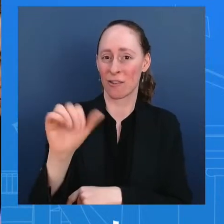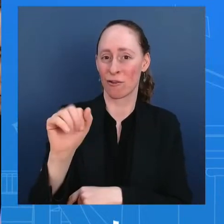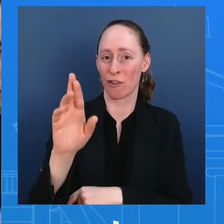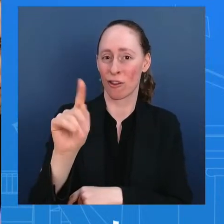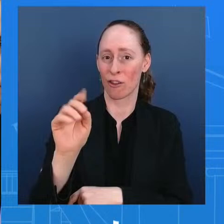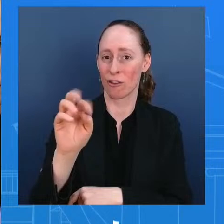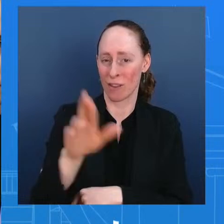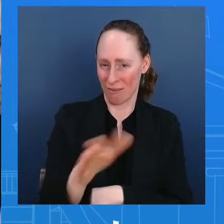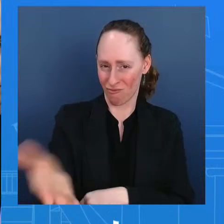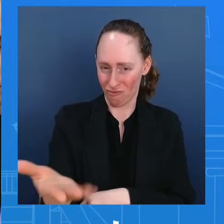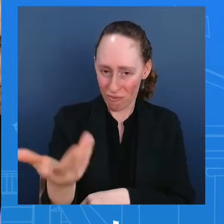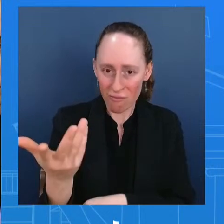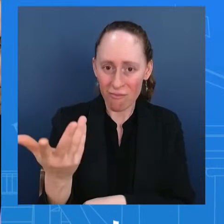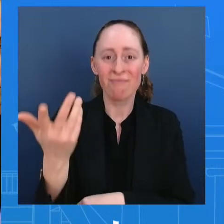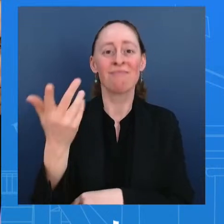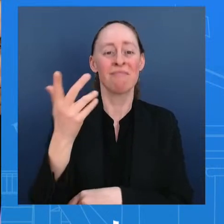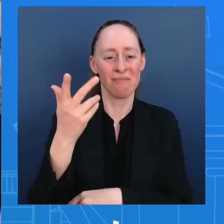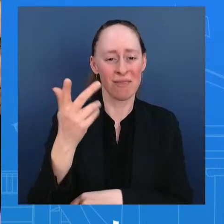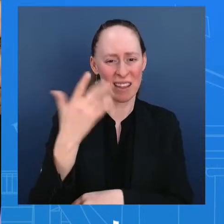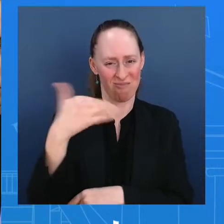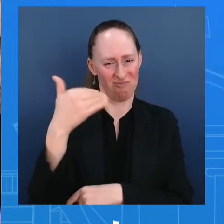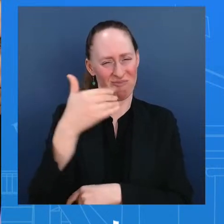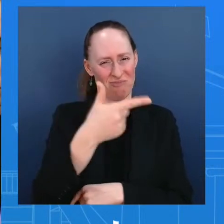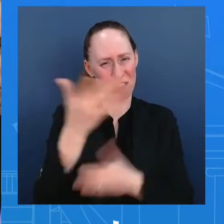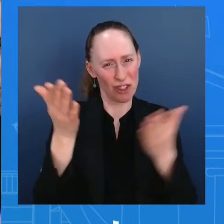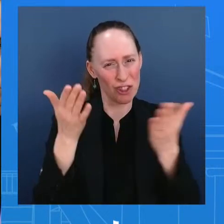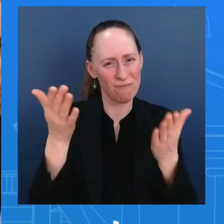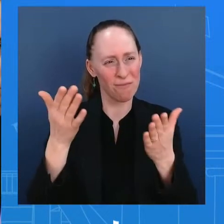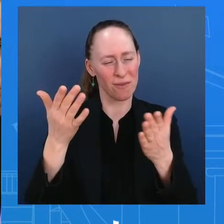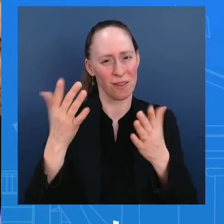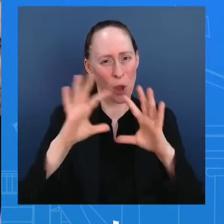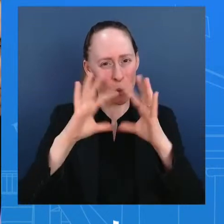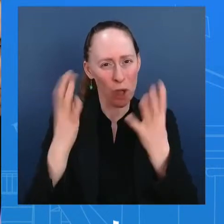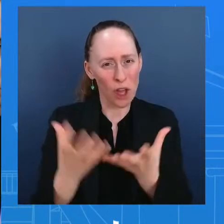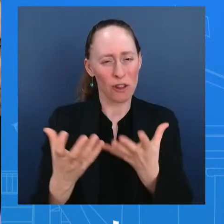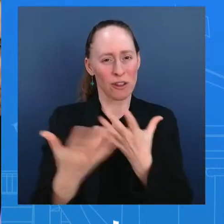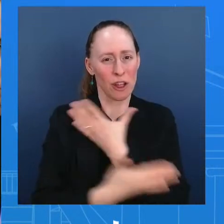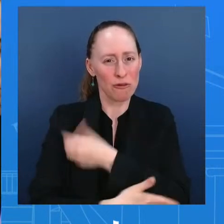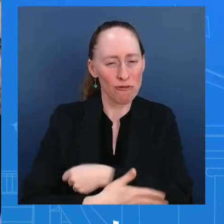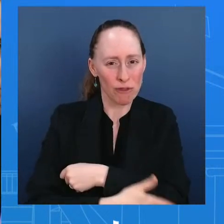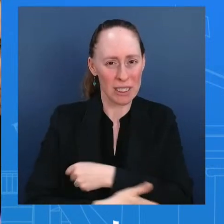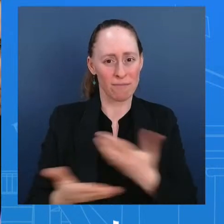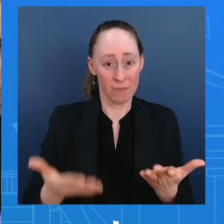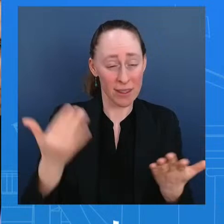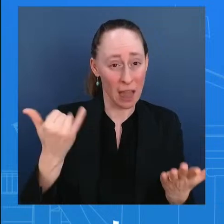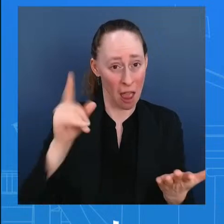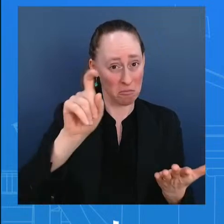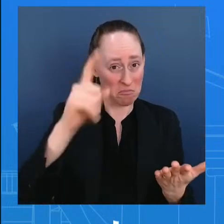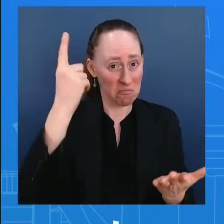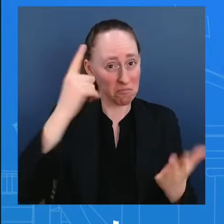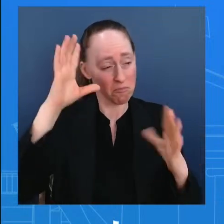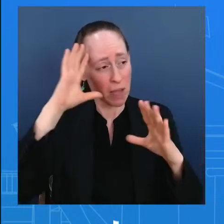So, I wonder how President Biden is thinking about his own post-presidential service and what he wants that legacy to be. Ms. Jean-Pierre: I’m not going to get ahead of this president.